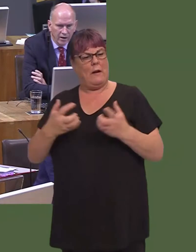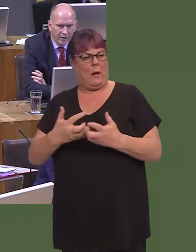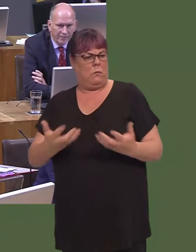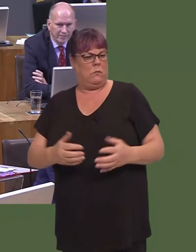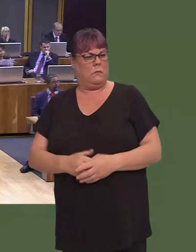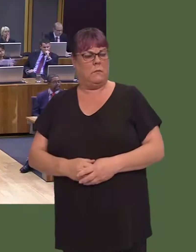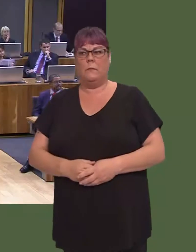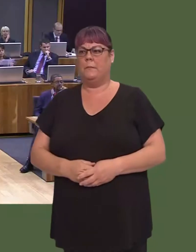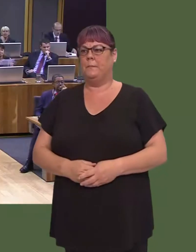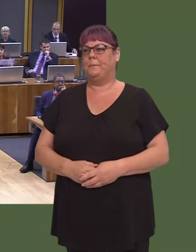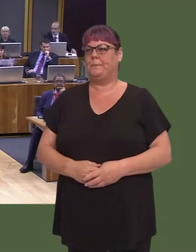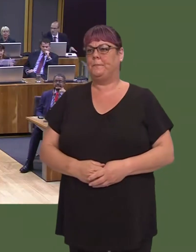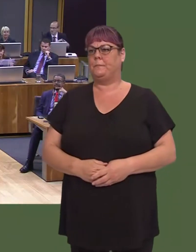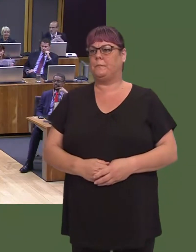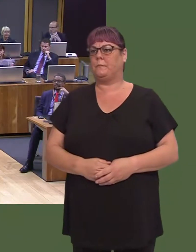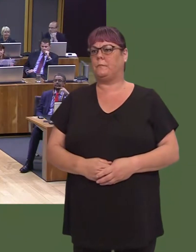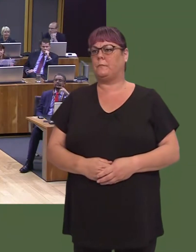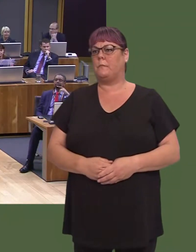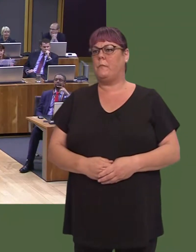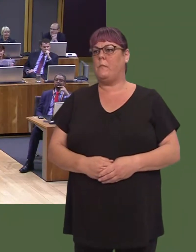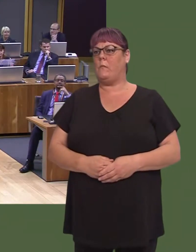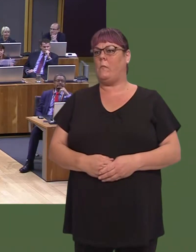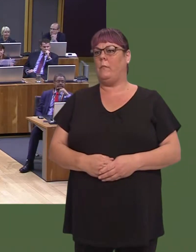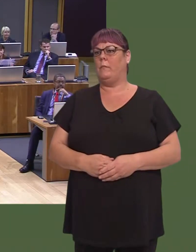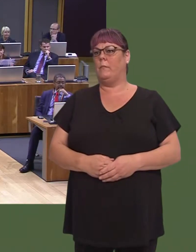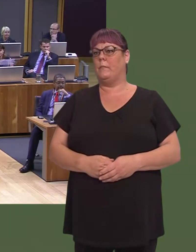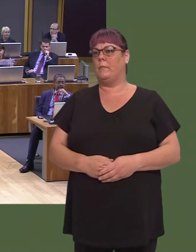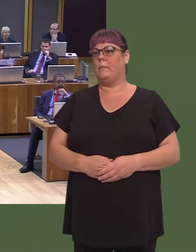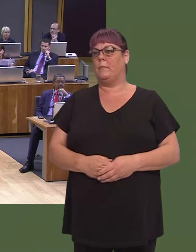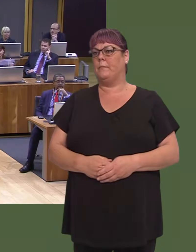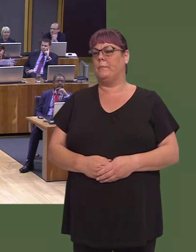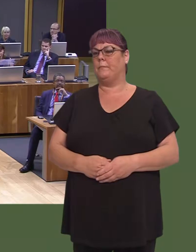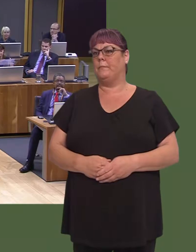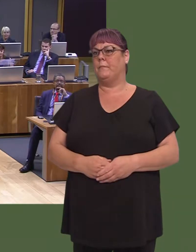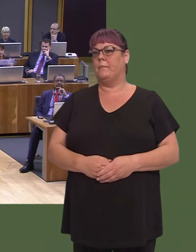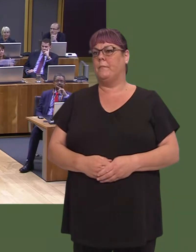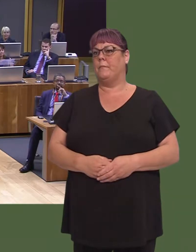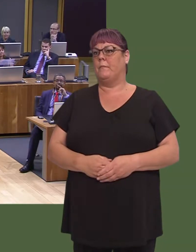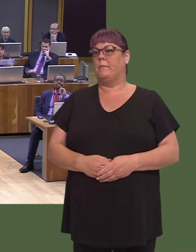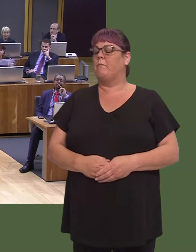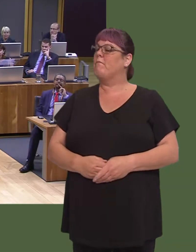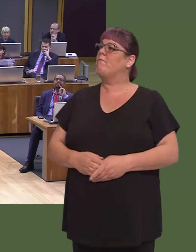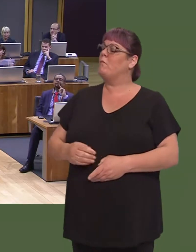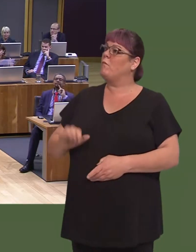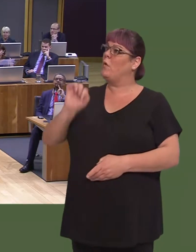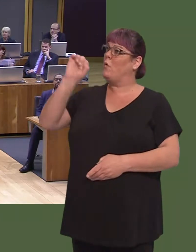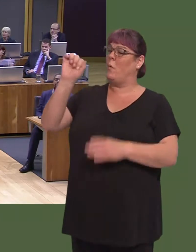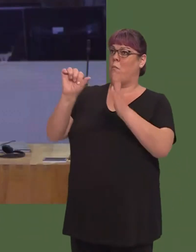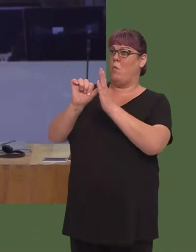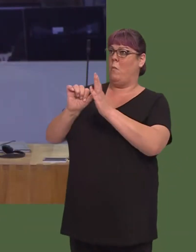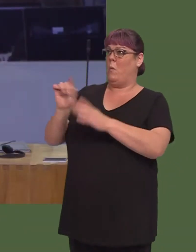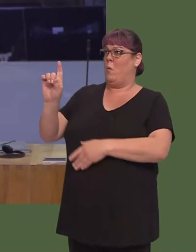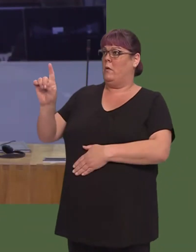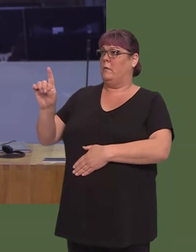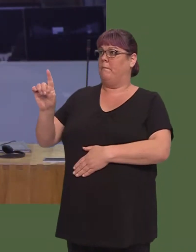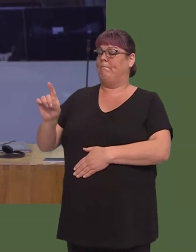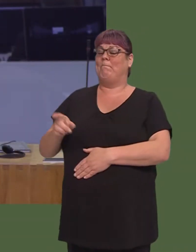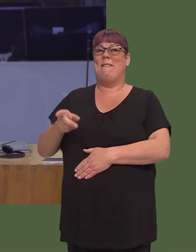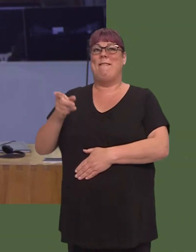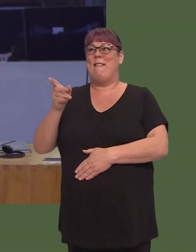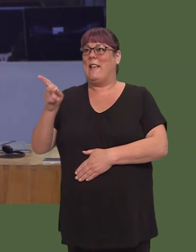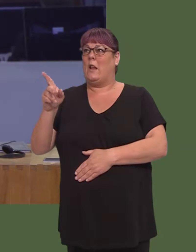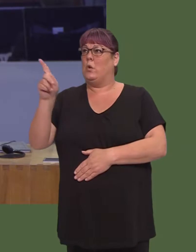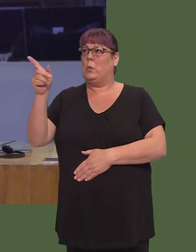Labour Government, there will now be many, many mothers in the north of Wales who will